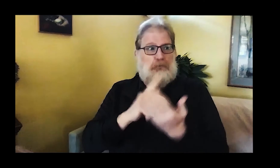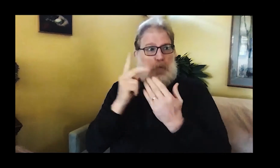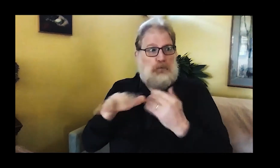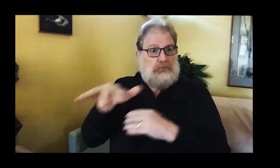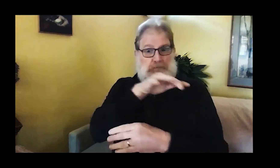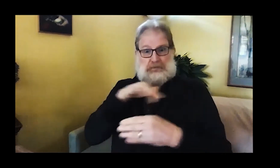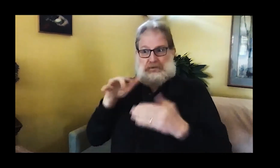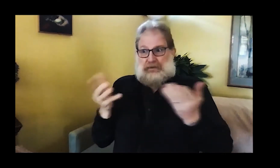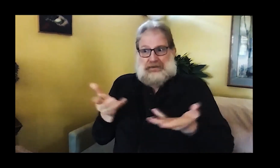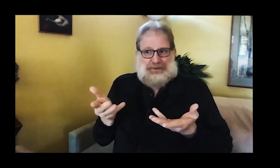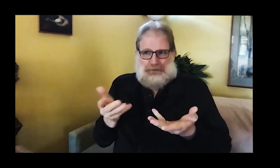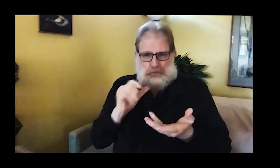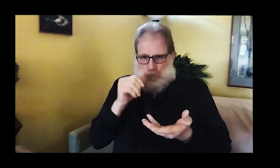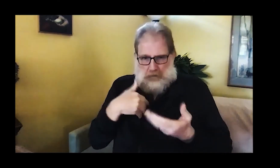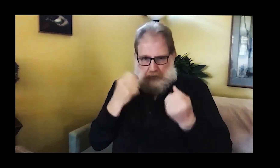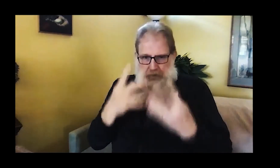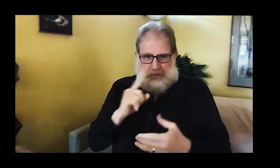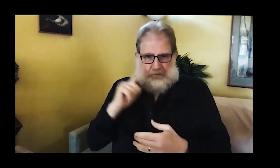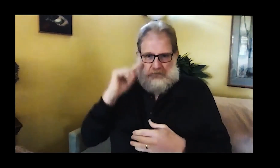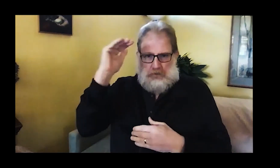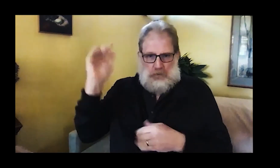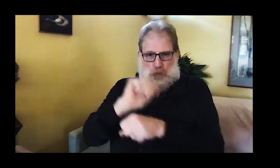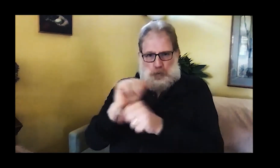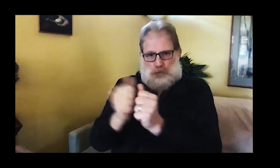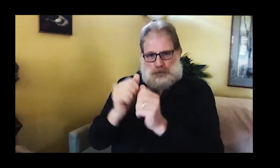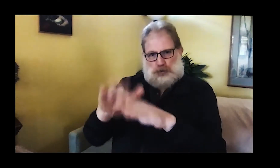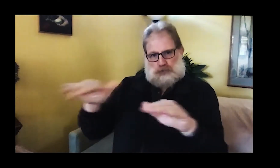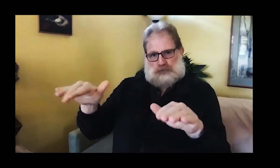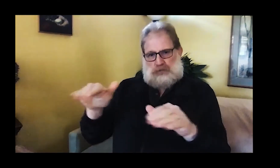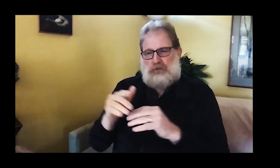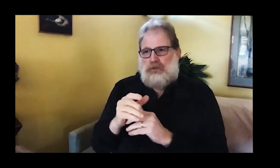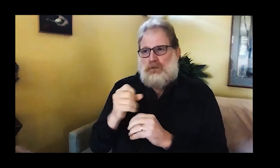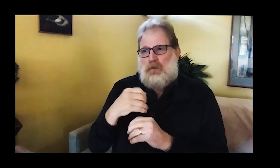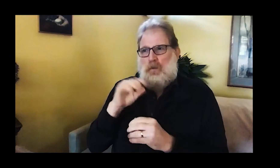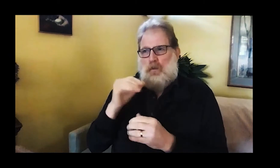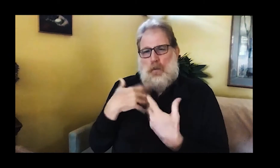there in mainstream programs, so they don't ever see a lot of Deaf adults who work with children.